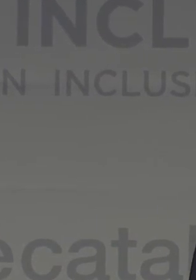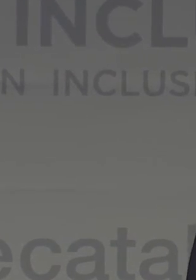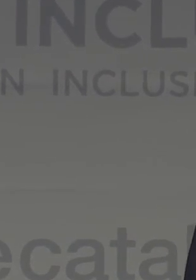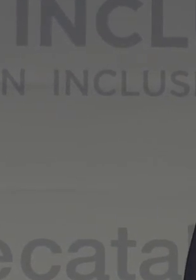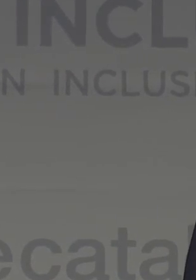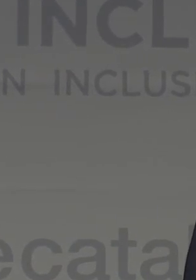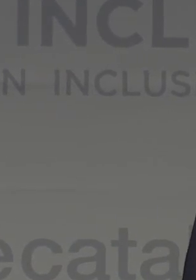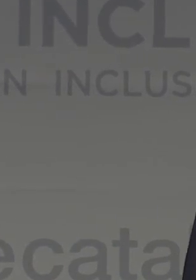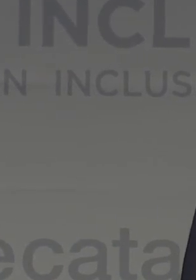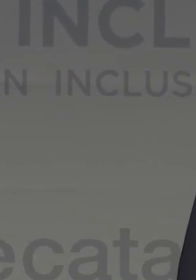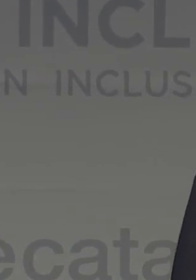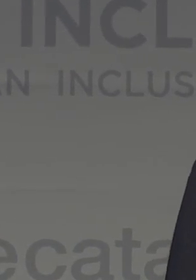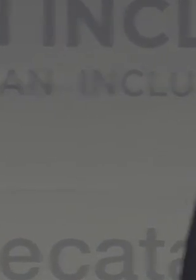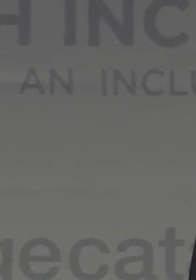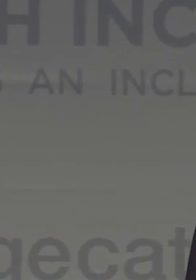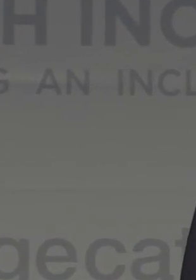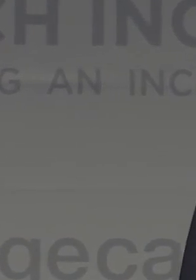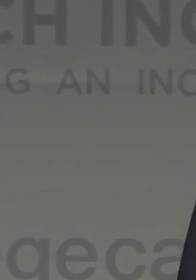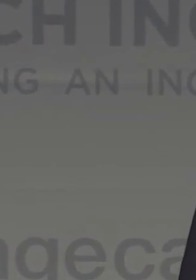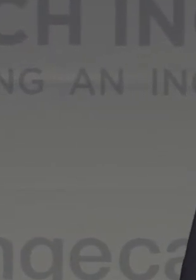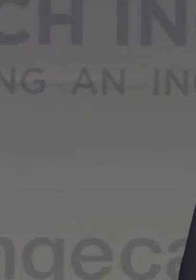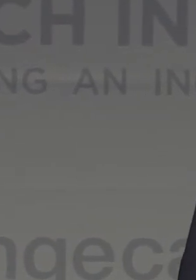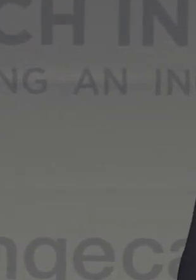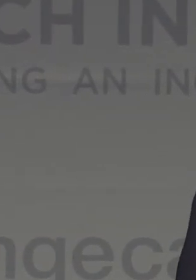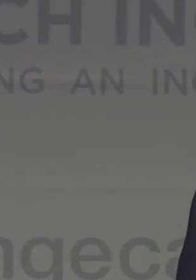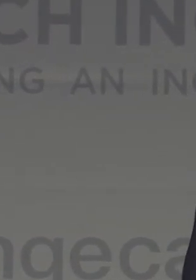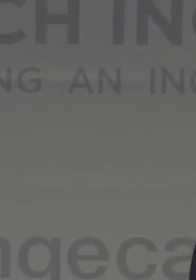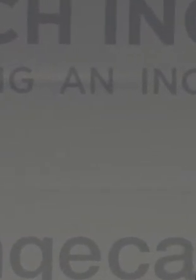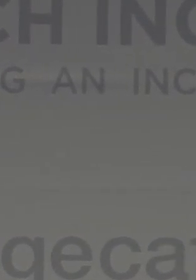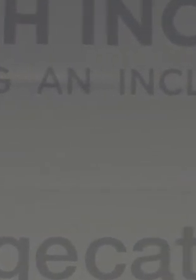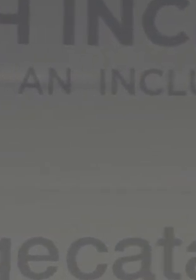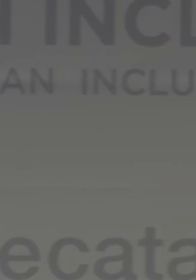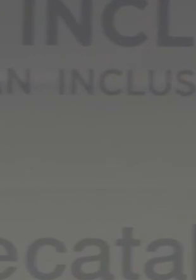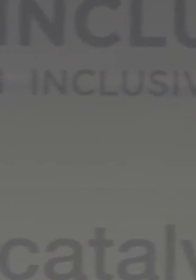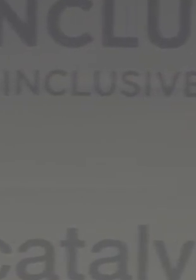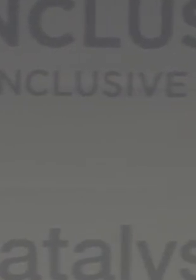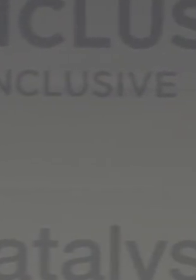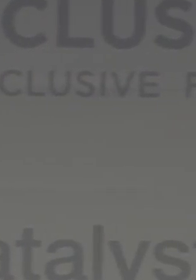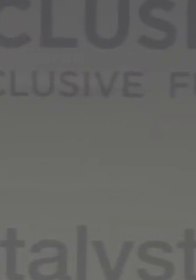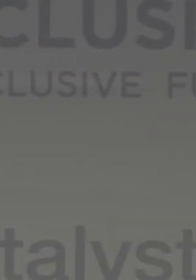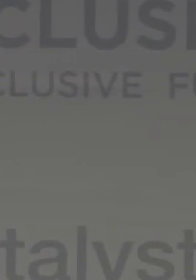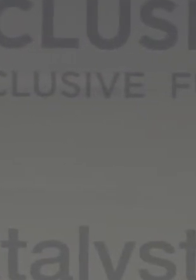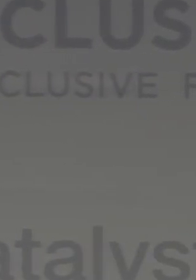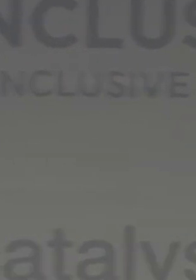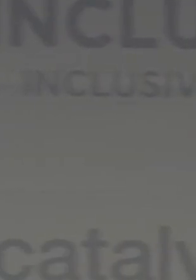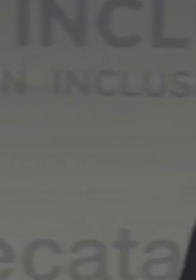the house and passed the House that was in July and then it went to the second